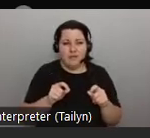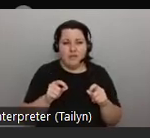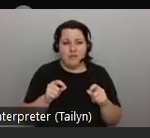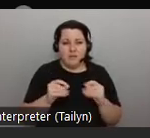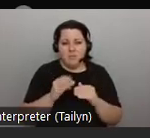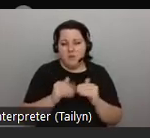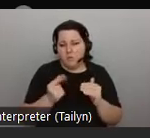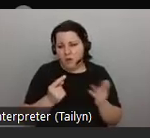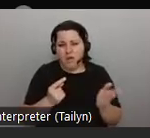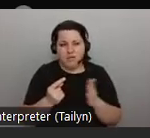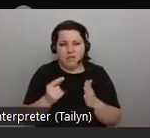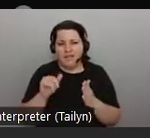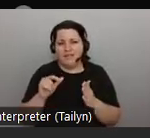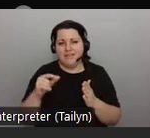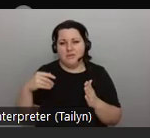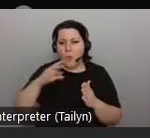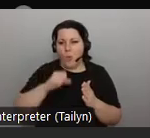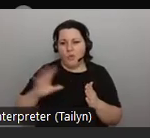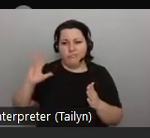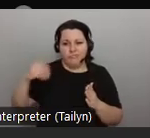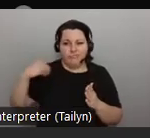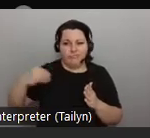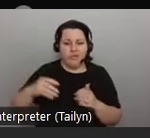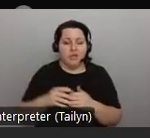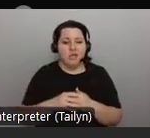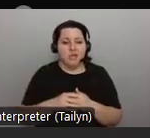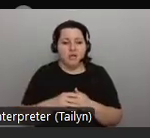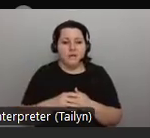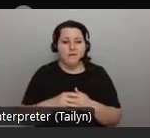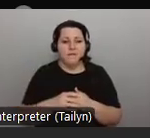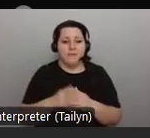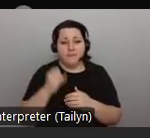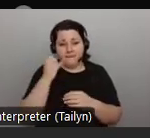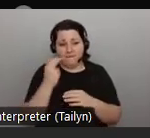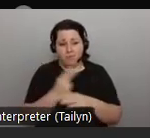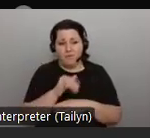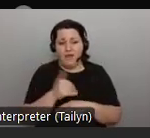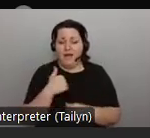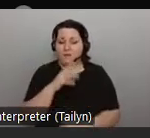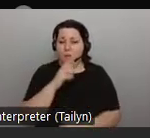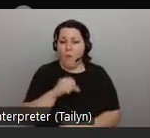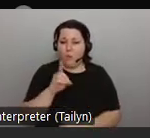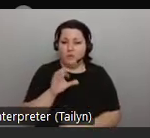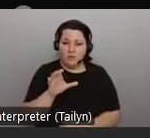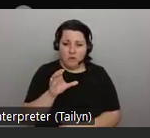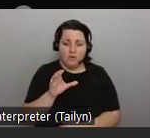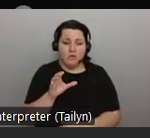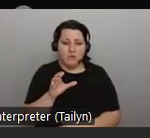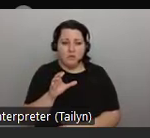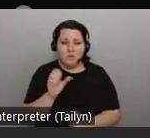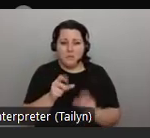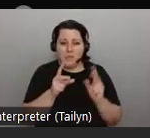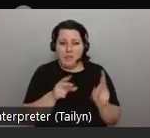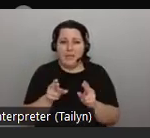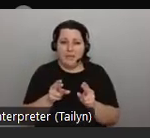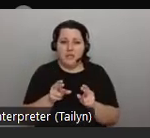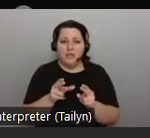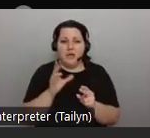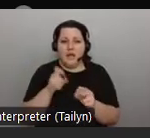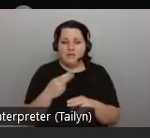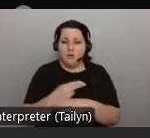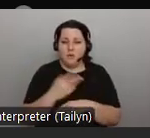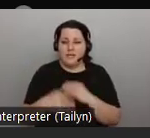This is the older version of a text field, there's multiple versions, this is the legacy one,